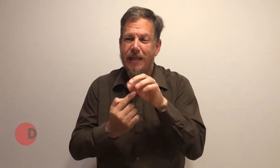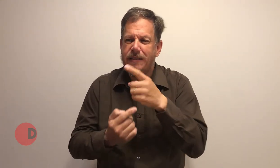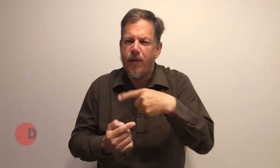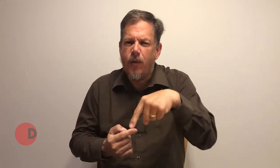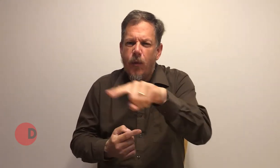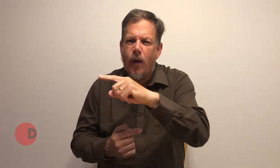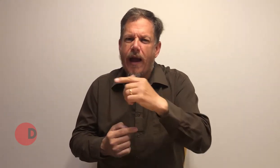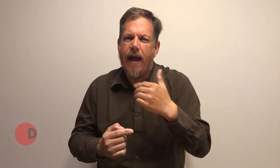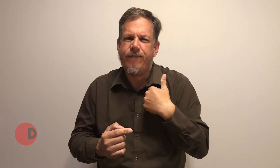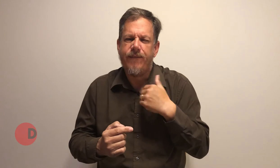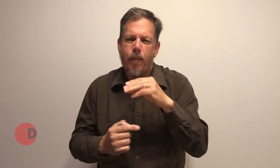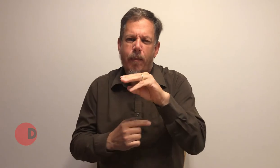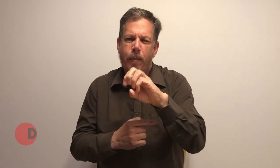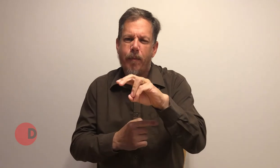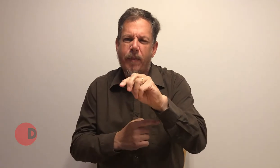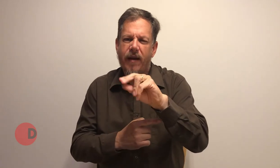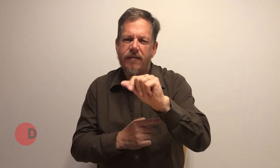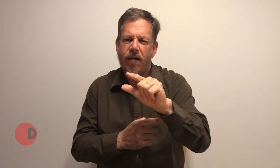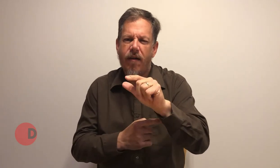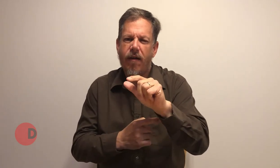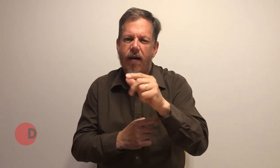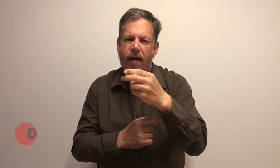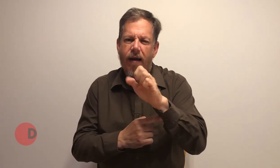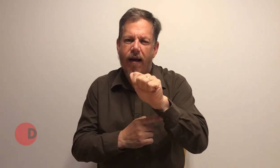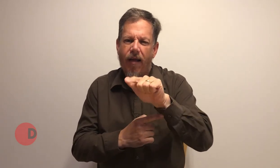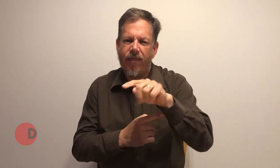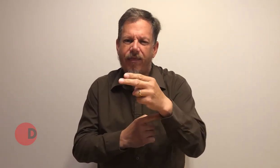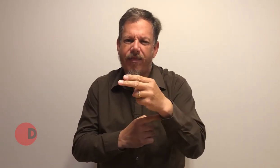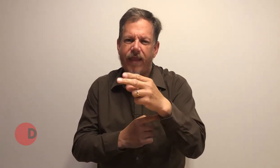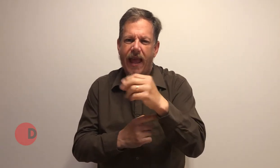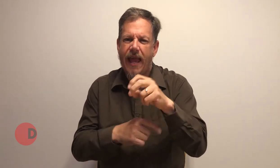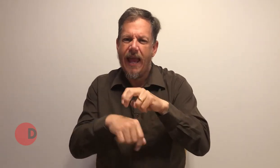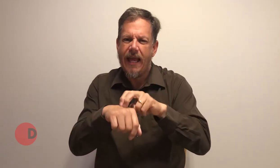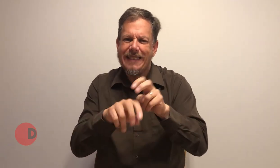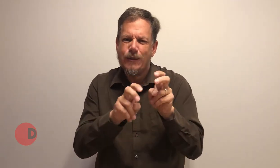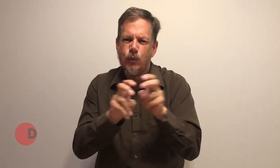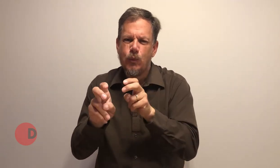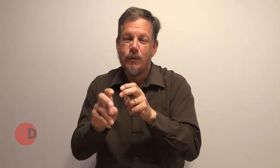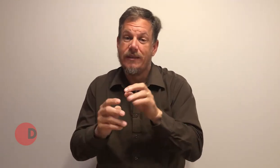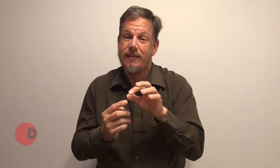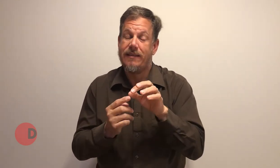especially those that have mental health and anxiety issues.